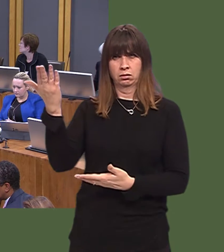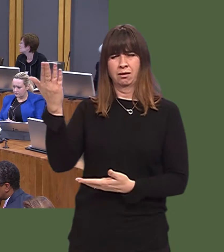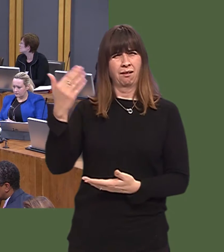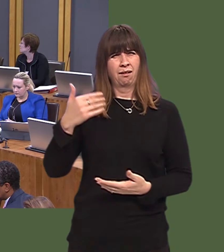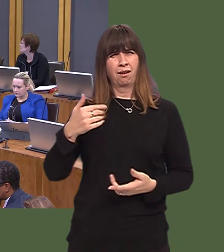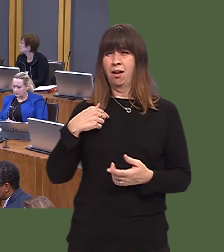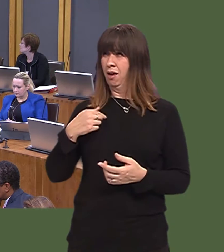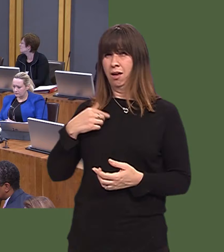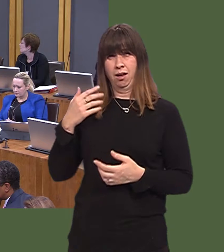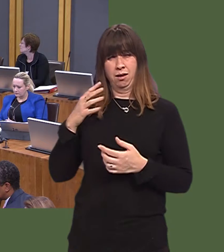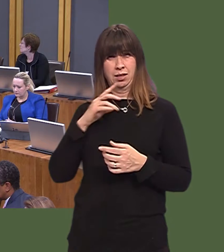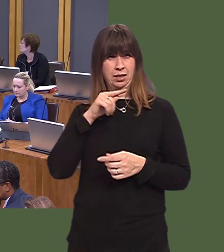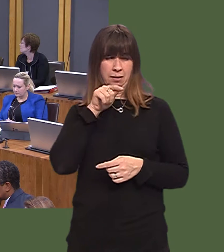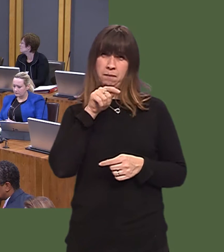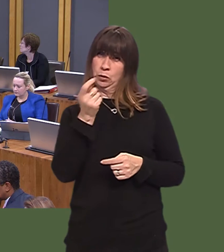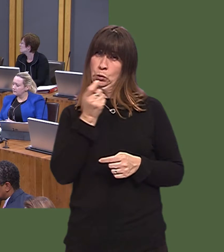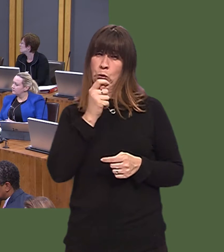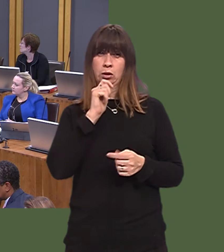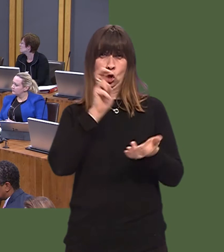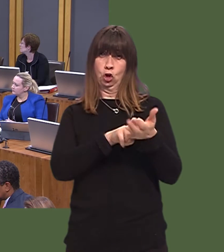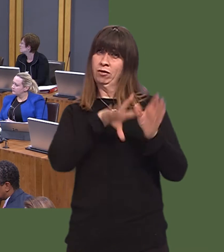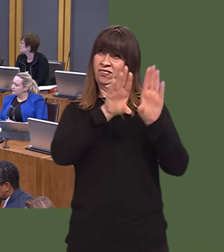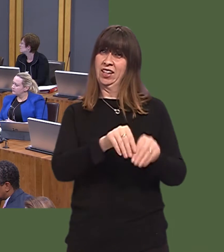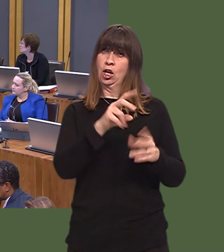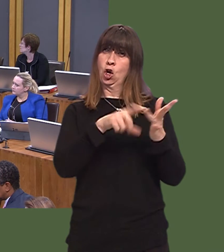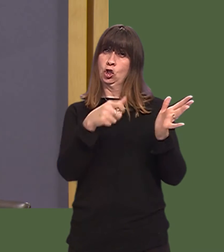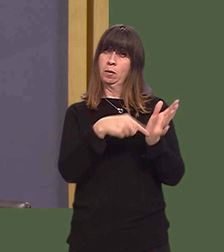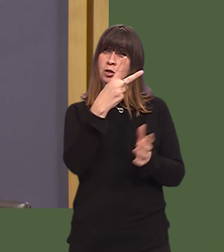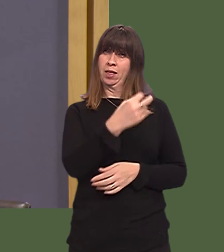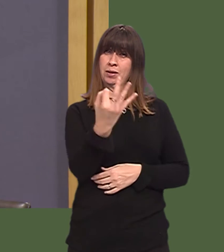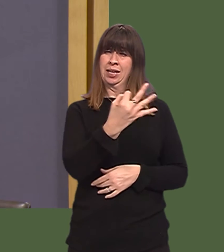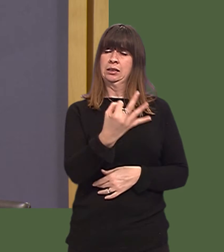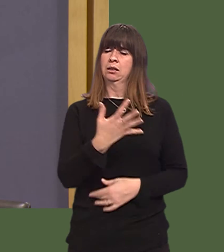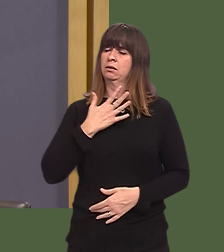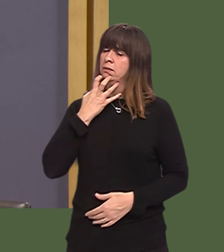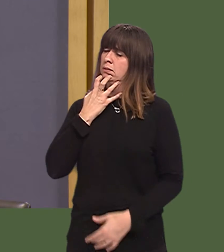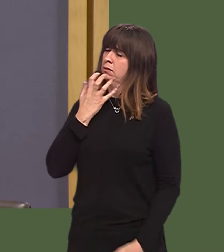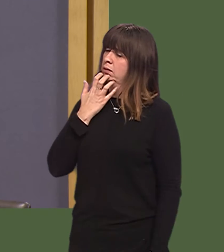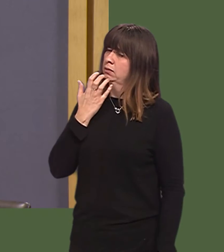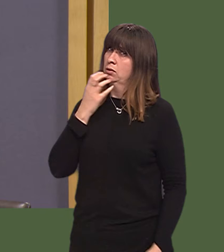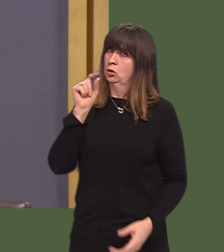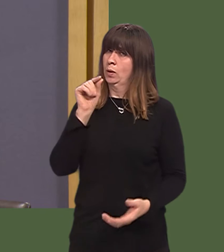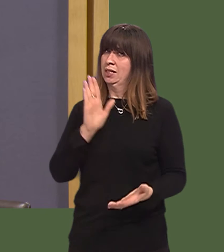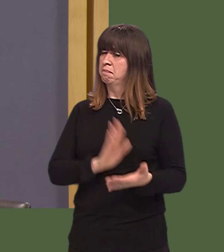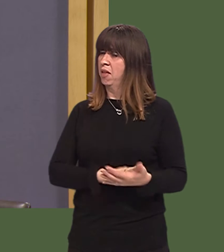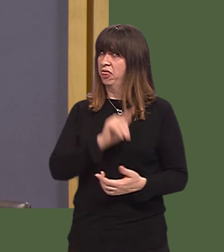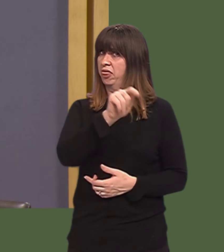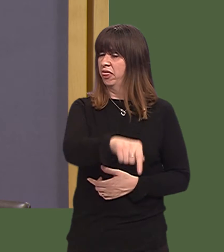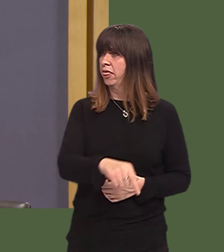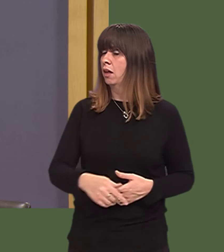to the leader of Plaid Cymru, the existing franchise does come to an end in October 2018, an agonising 20 months away.